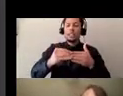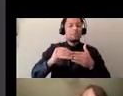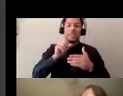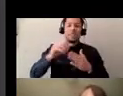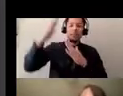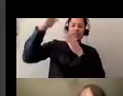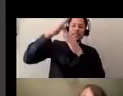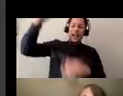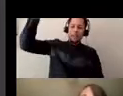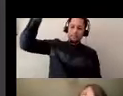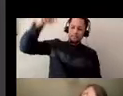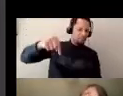as well.